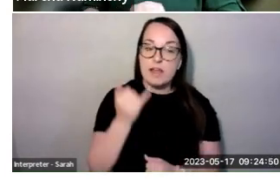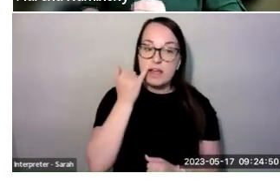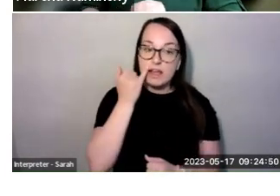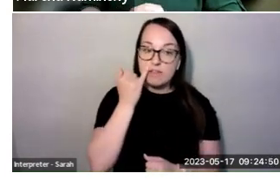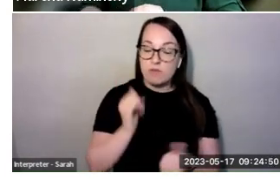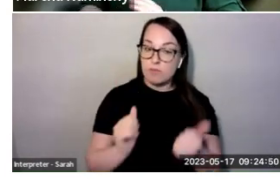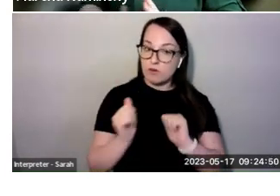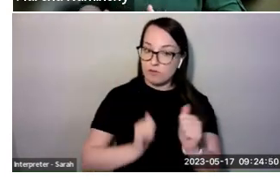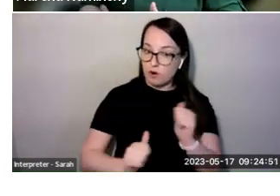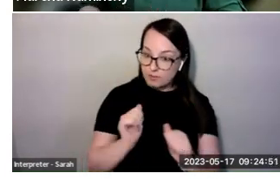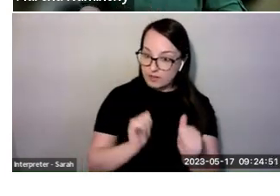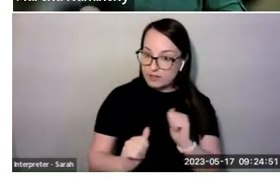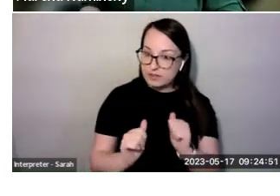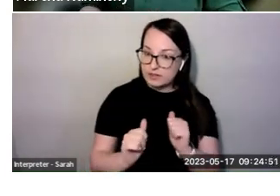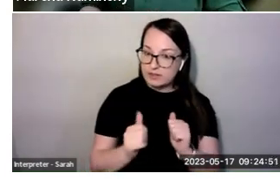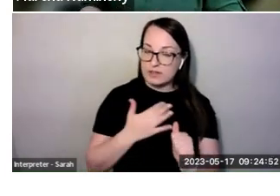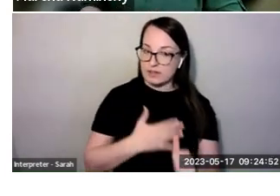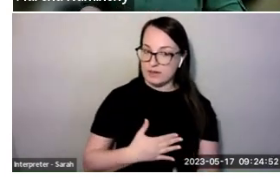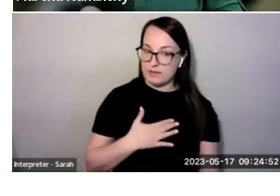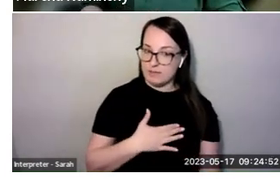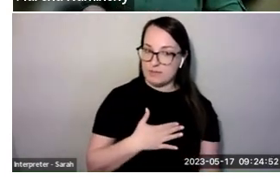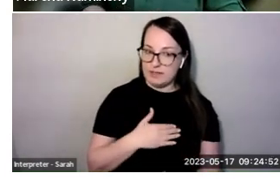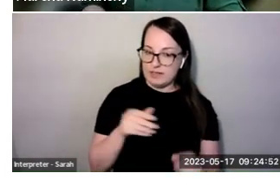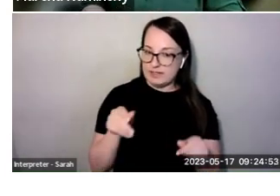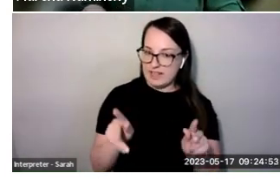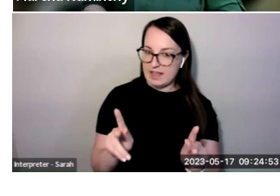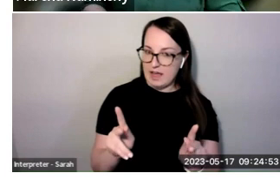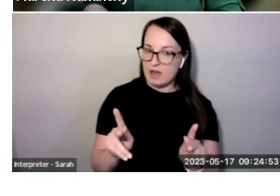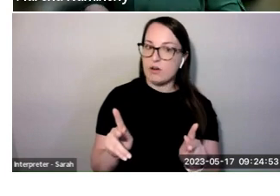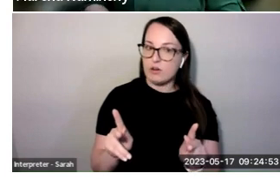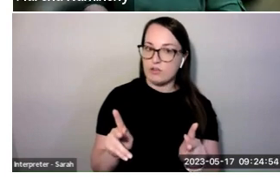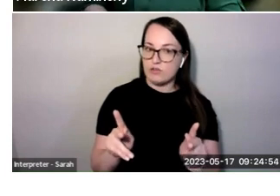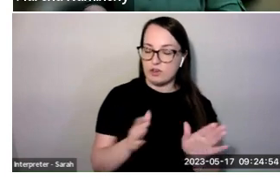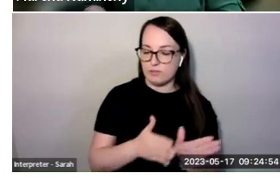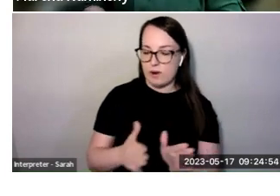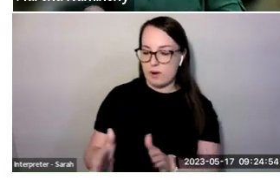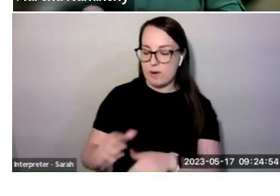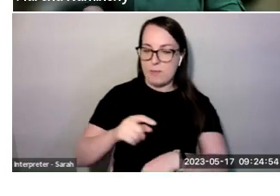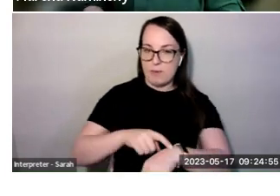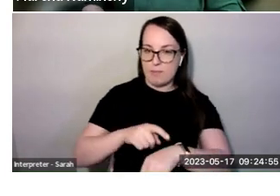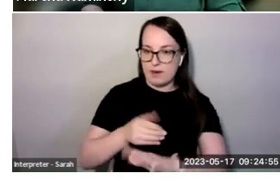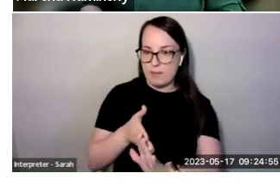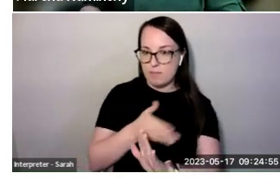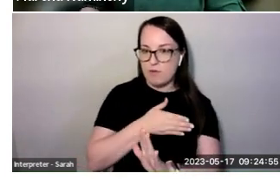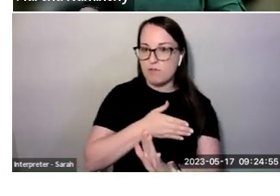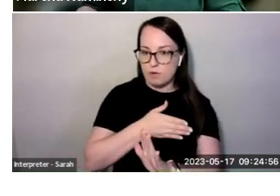If it's something like a performance,